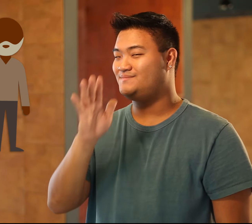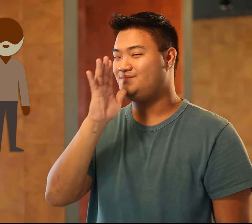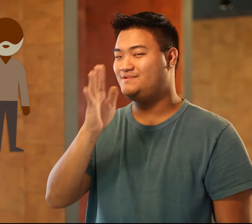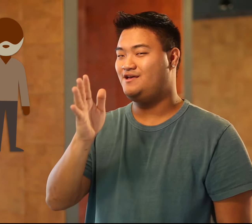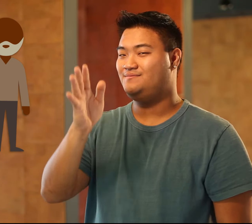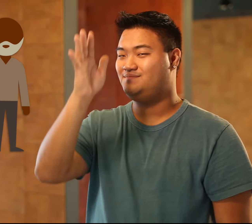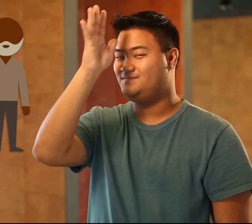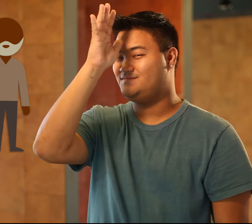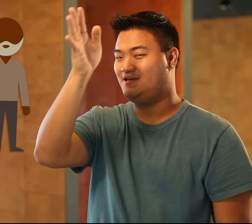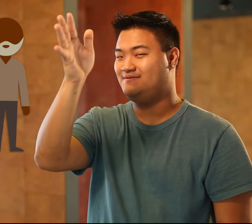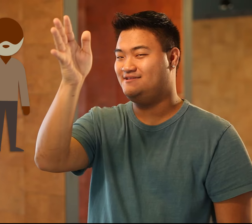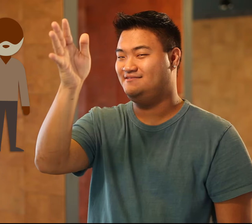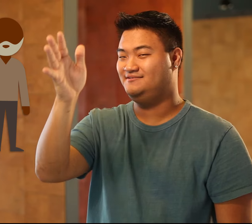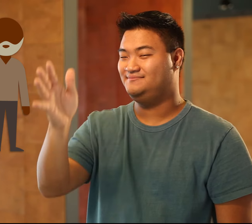grandparents